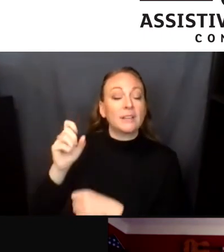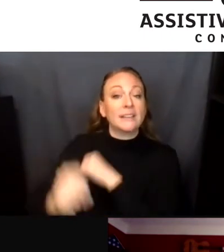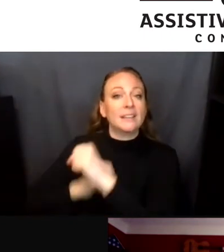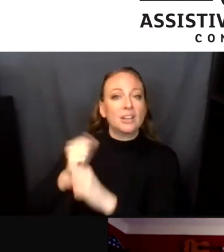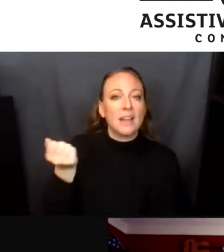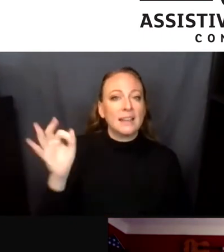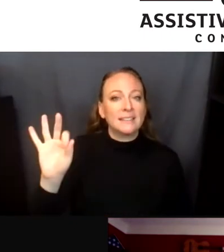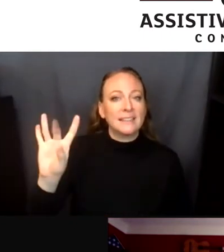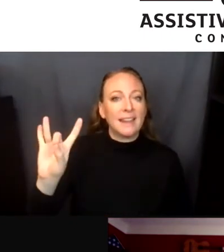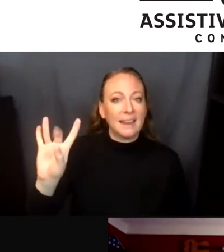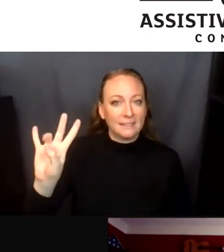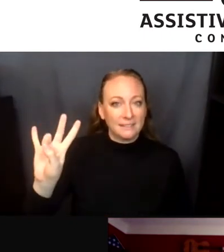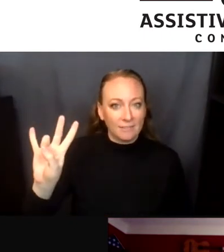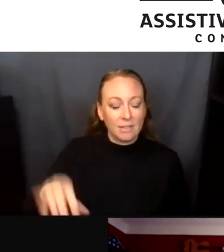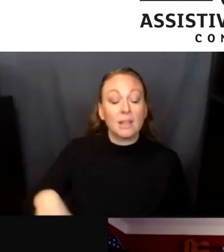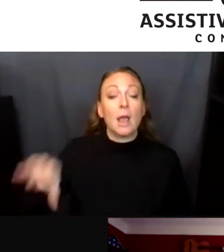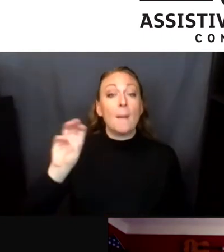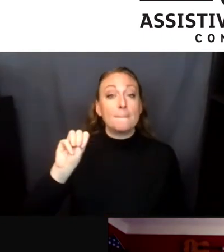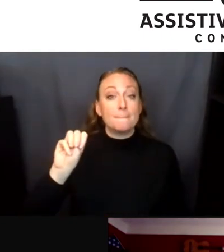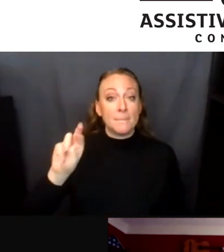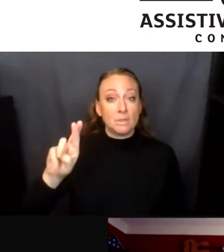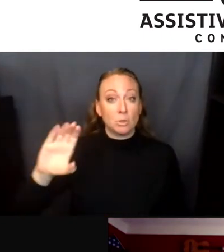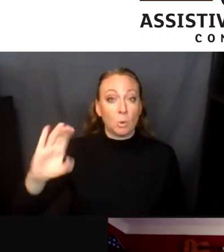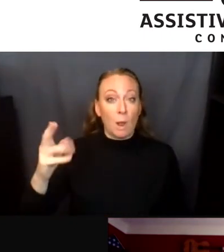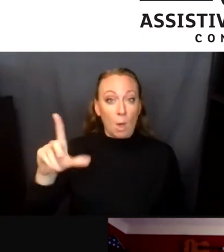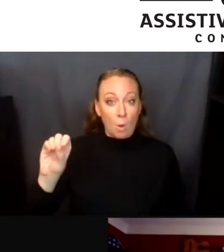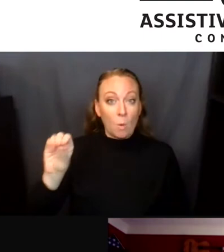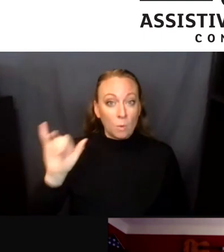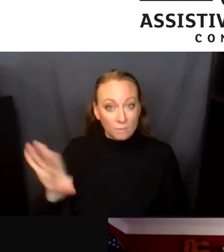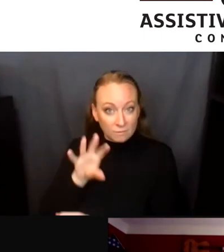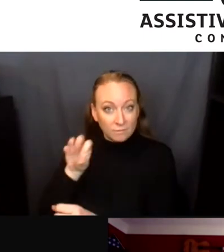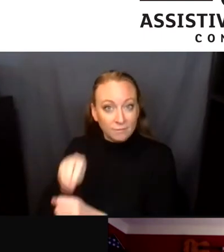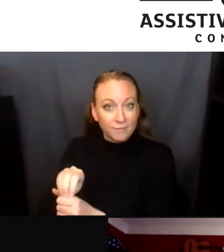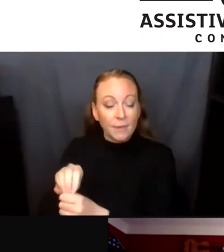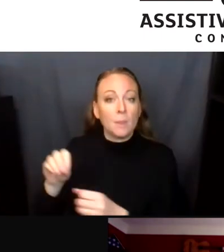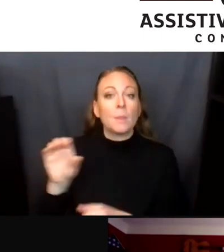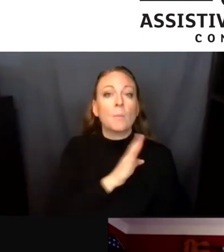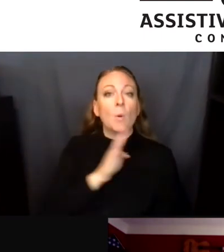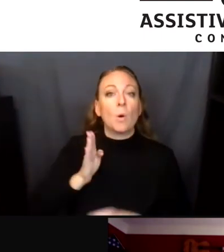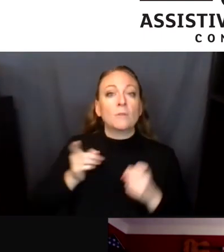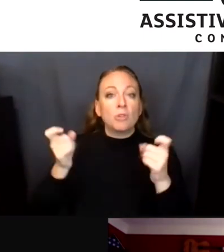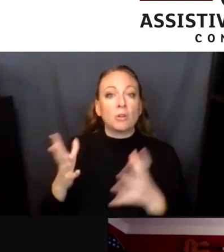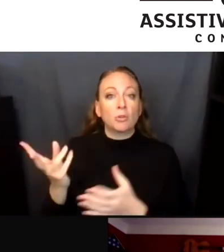Mr. Coelho currently serves on the board of directors of both the Epilepsy Foundation